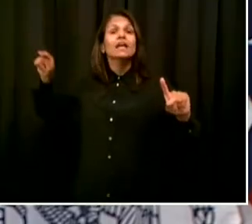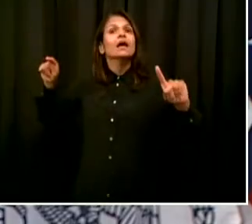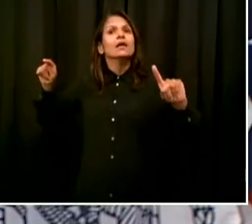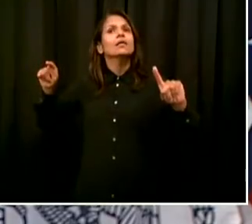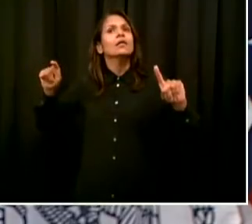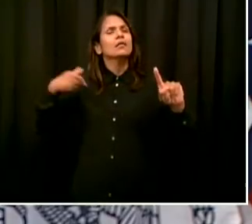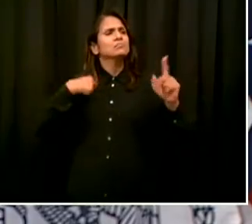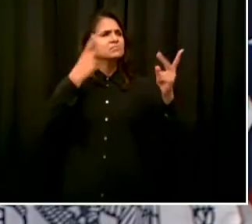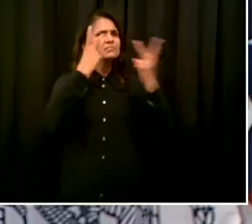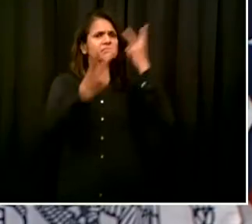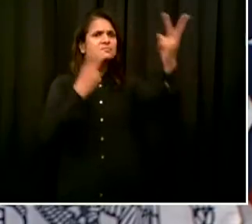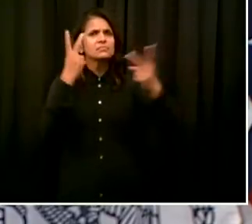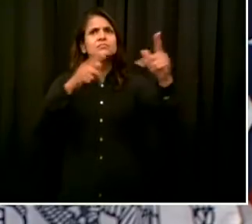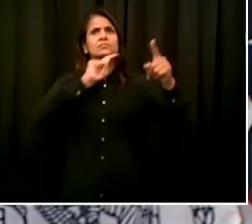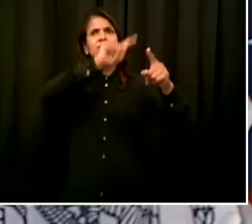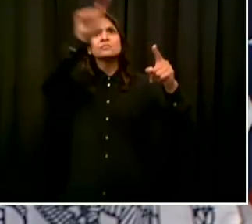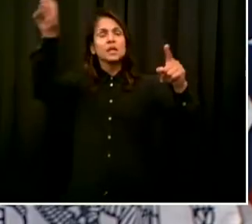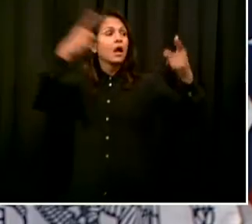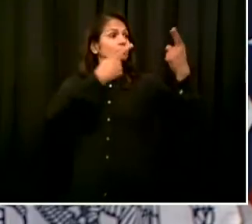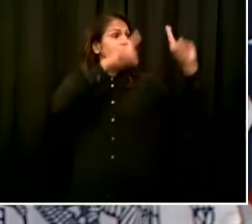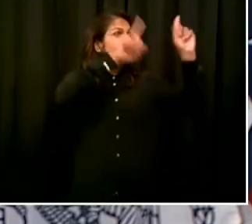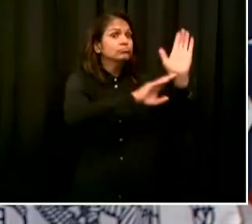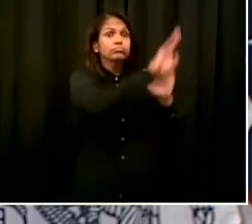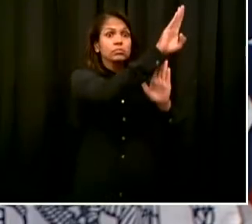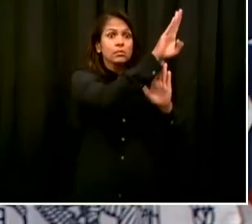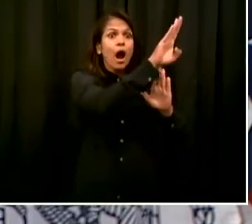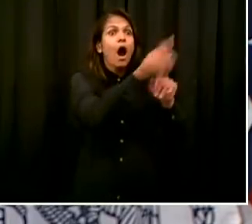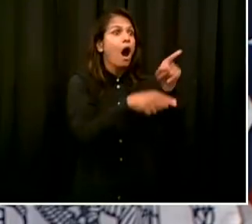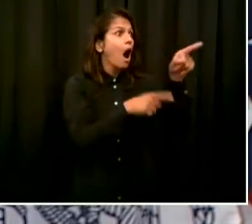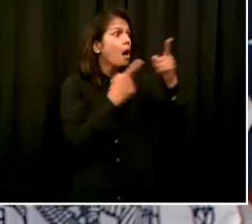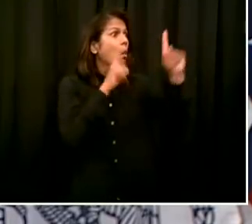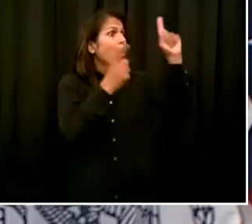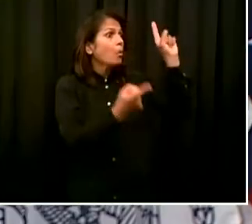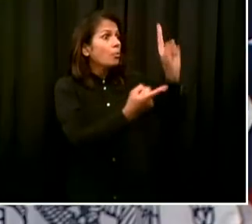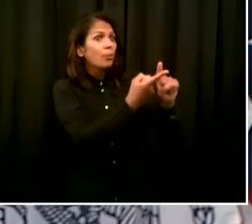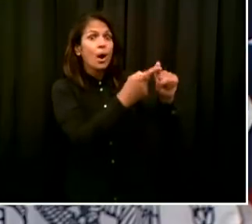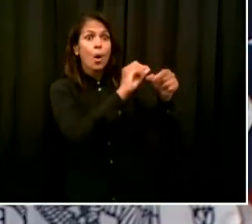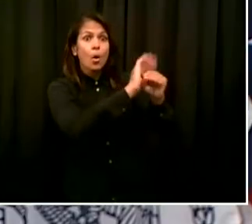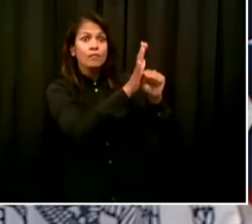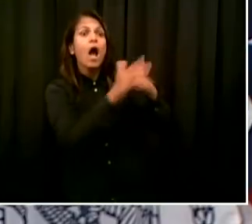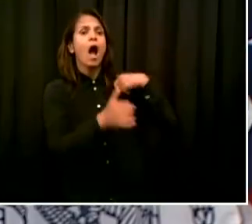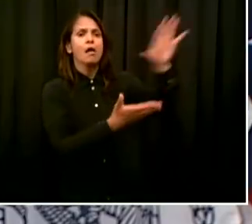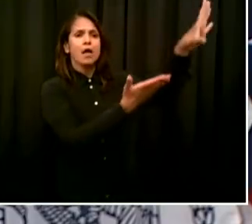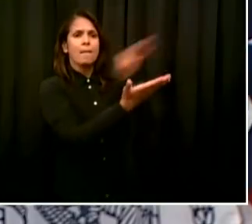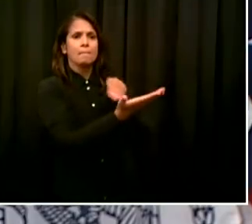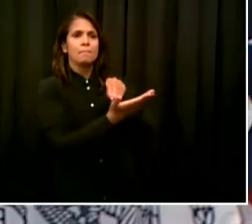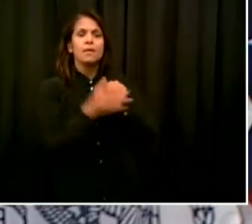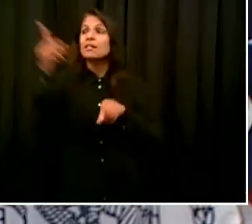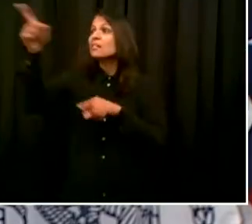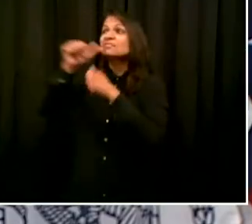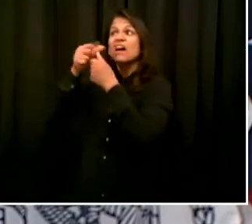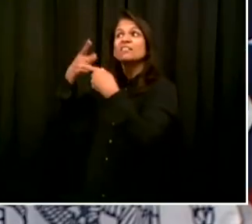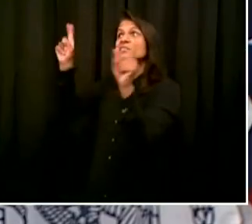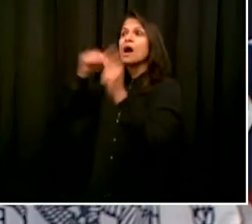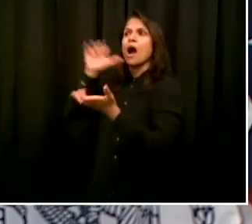THAT HAVE HAD A LOT OF SUCCESS IN FIGHTING BACK THE CORONAVIRUS. THE MANDATORY APPROACH HAS NOT